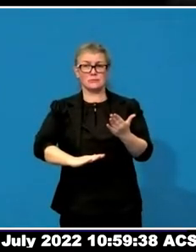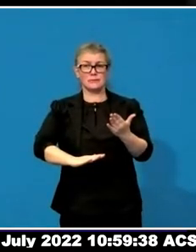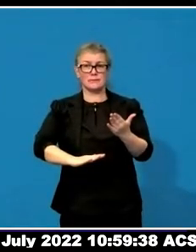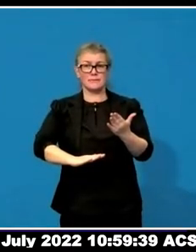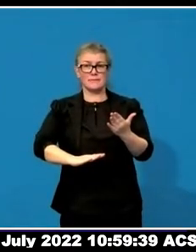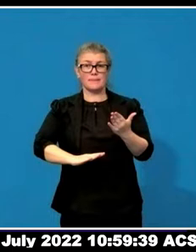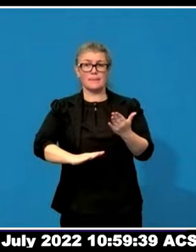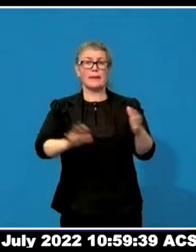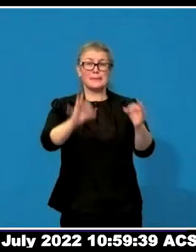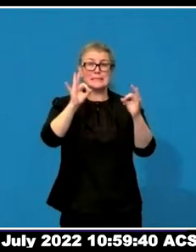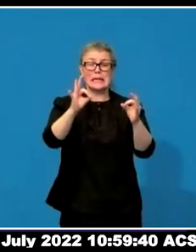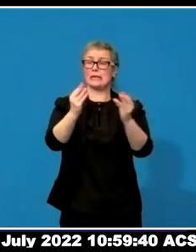participants that her office has dealt with.